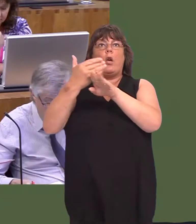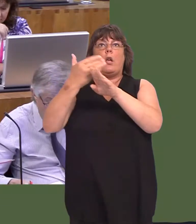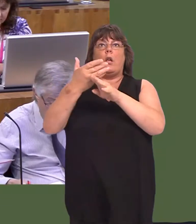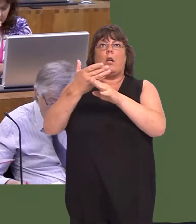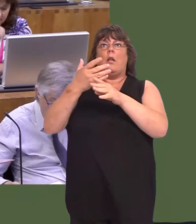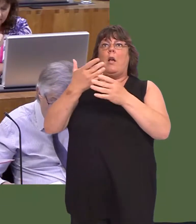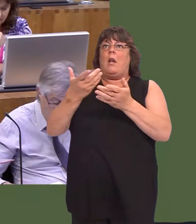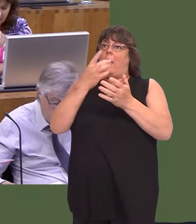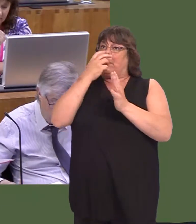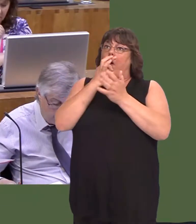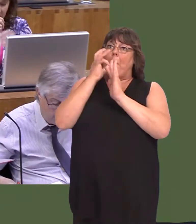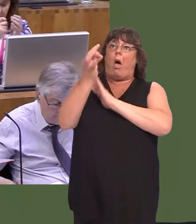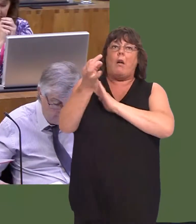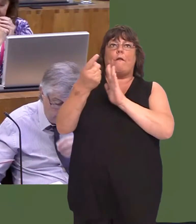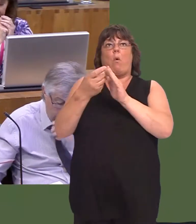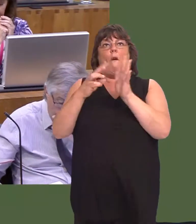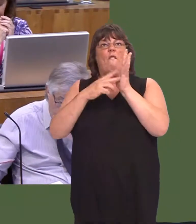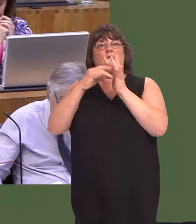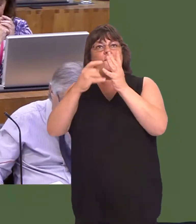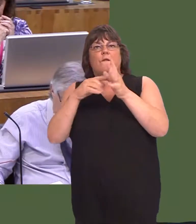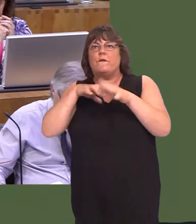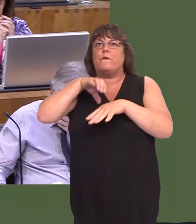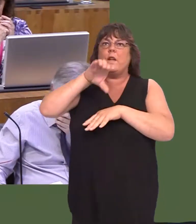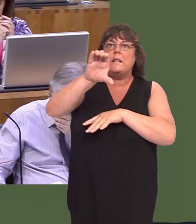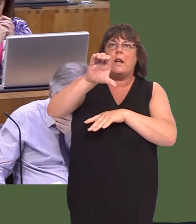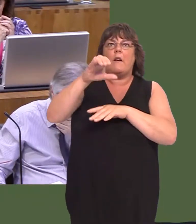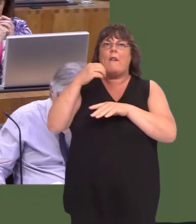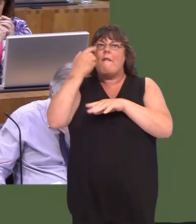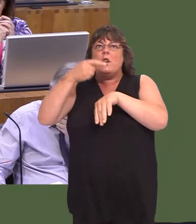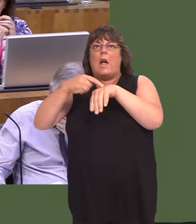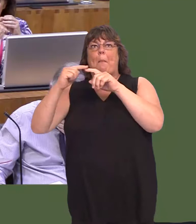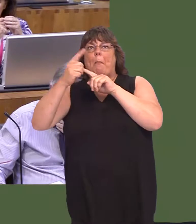for every visit, or perhaps for a period of time in the future, which canít be good in